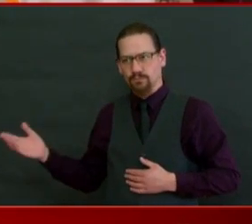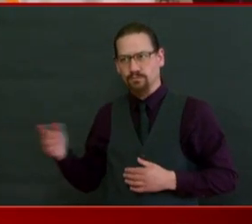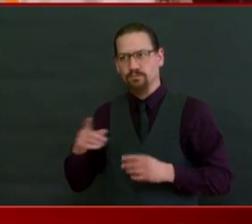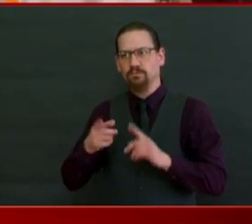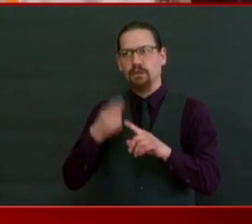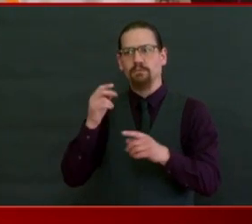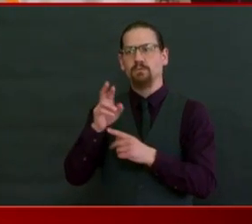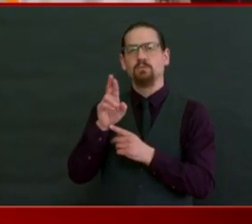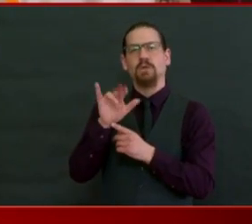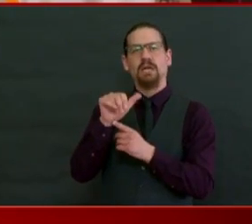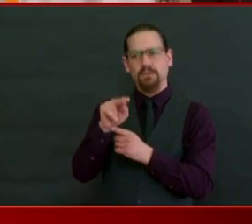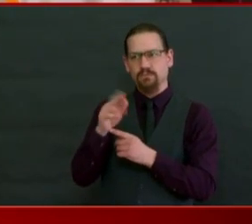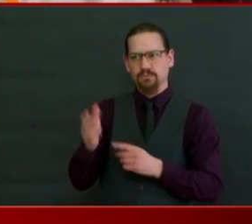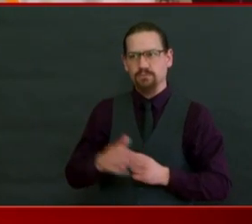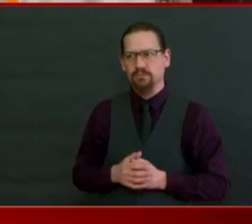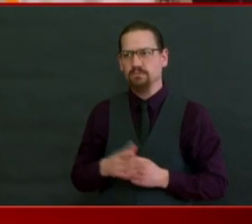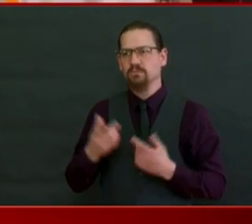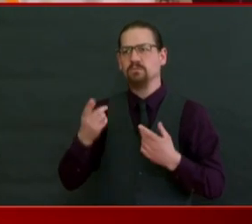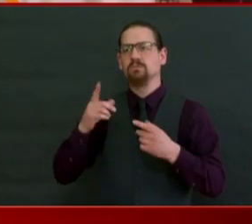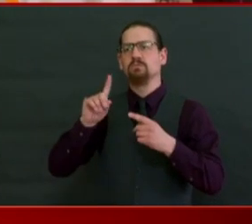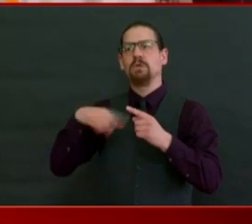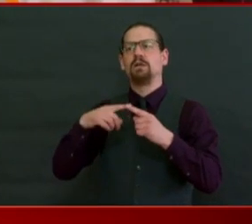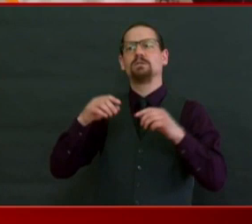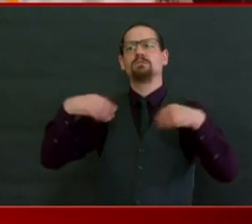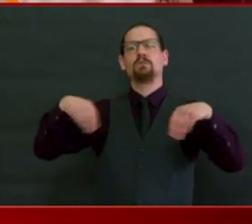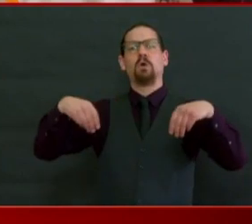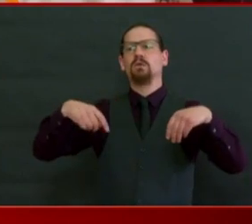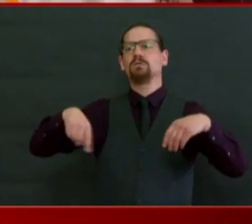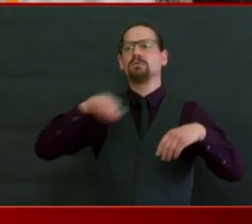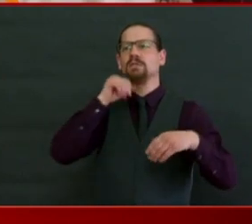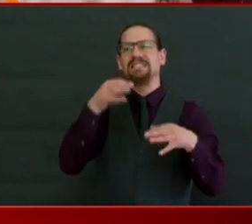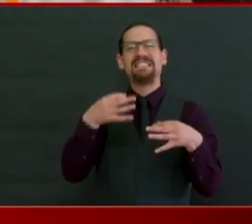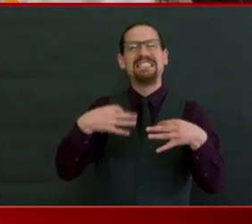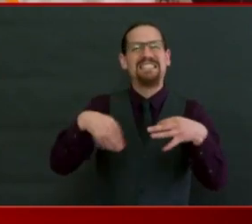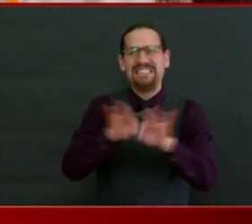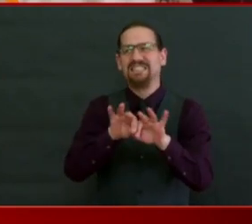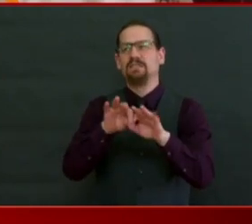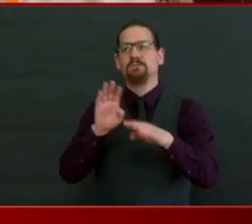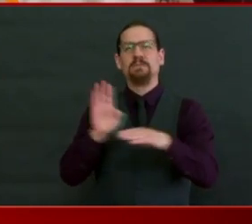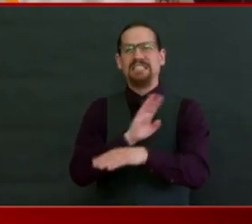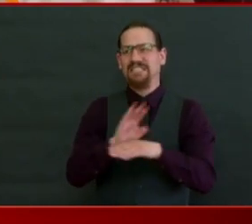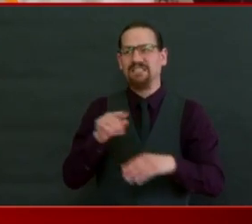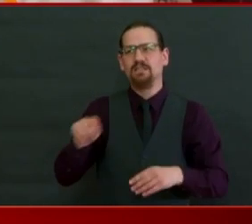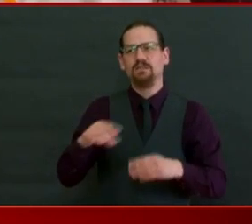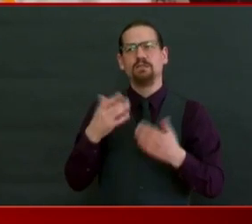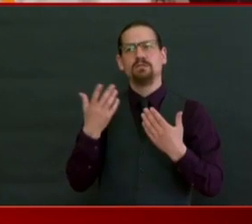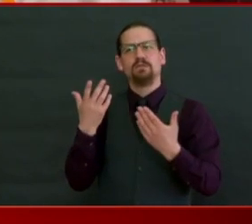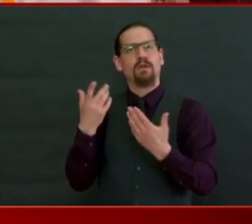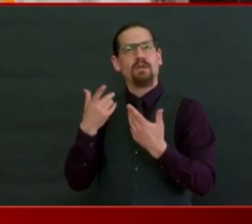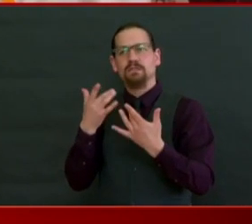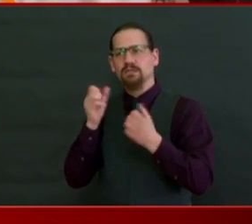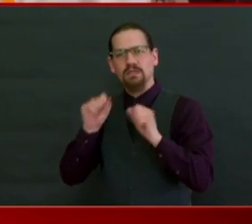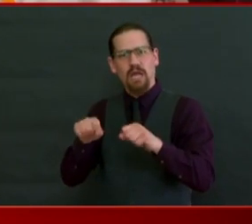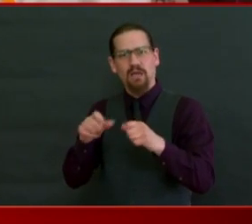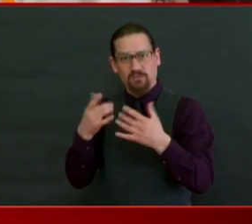WE ARE GOING TO BEGIN WITH A QUESTION FROM RYAN DELMORE OF WHAT'S UP NEWPORT. WHAT CAN RESTAURANTS, STORES AND